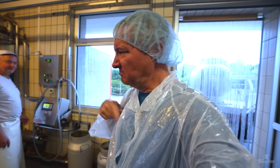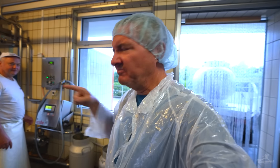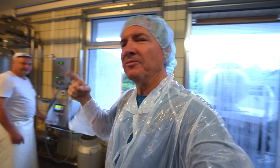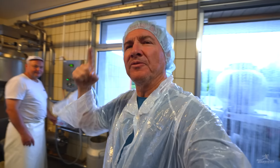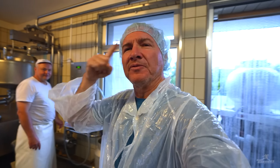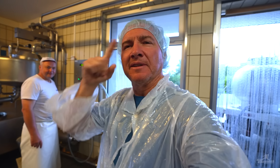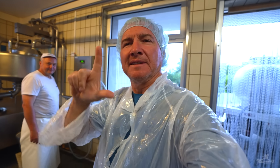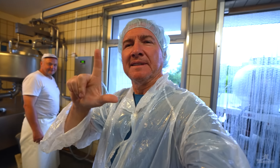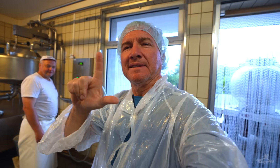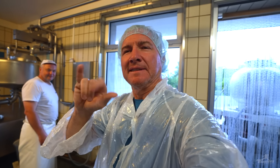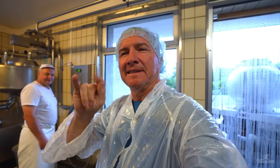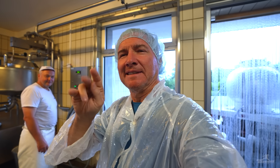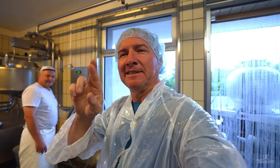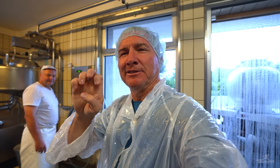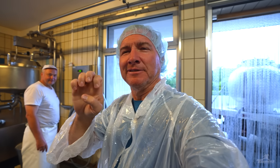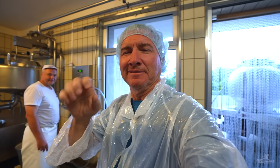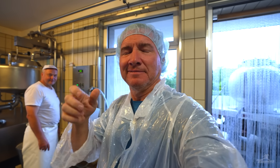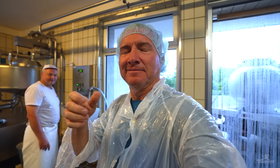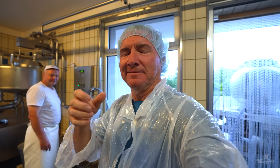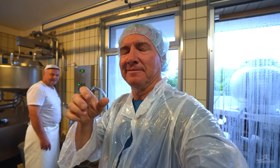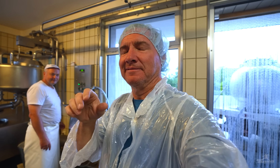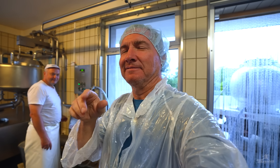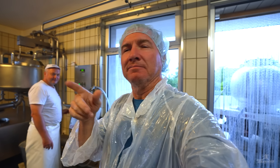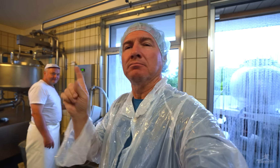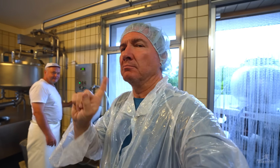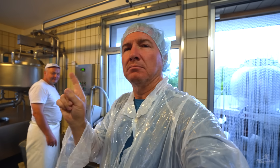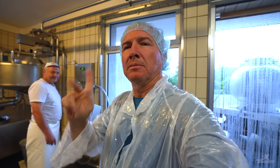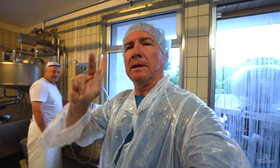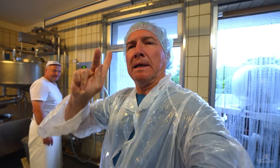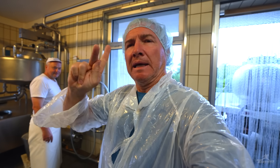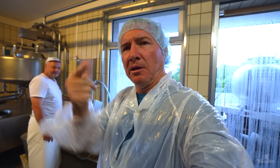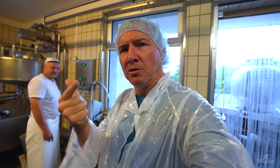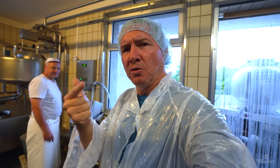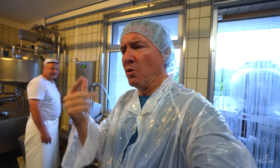I thought they were measured by litre, but he said they only weigh kilograms.